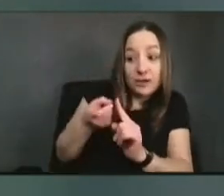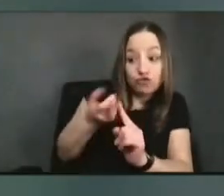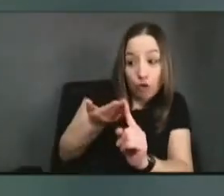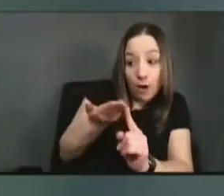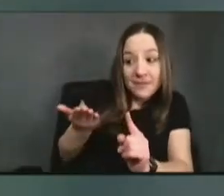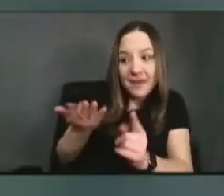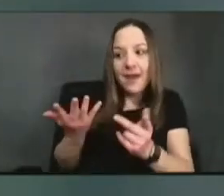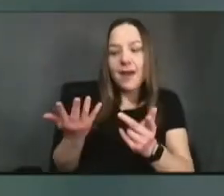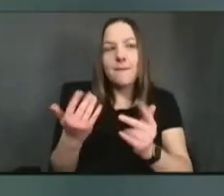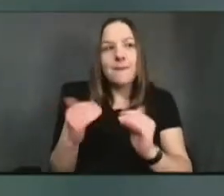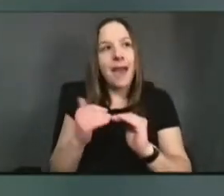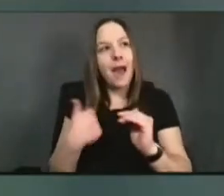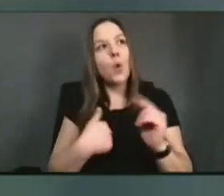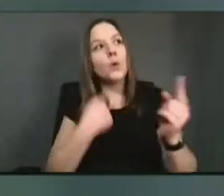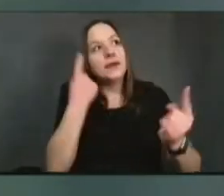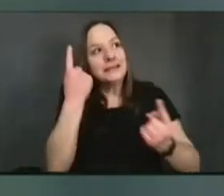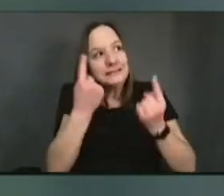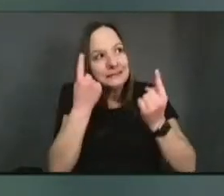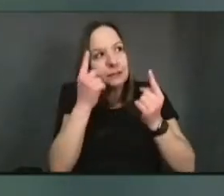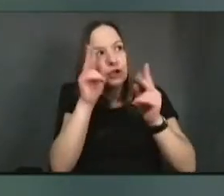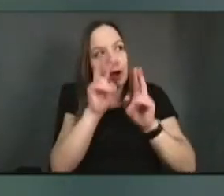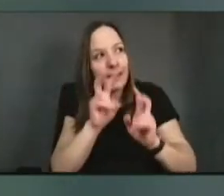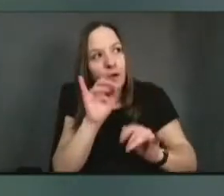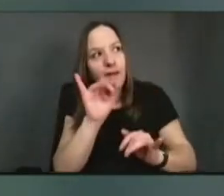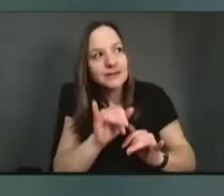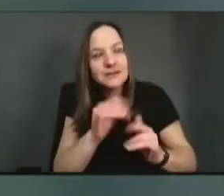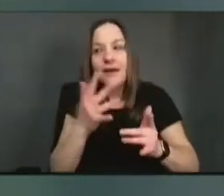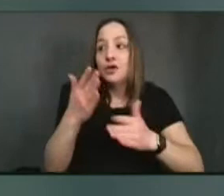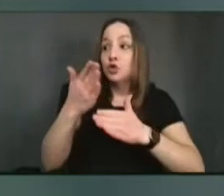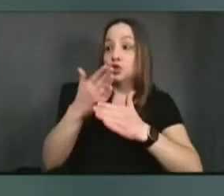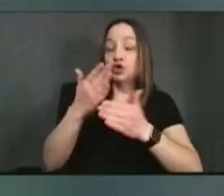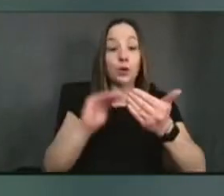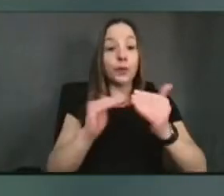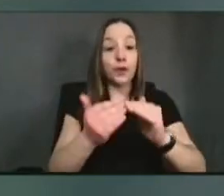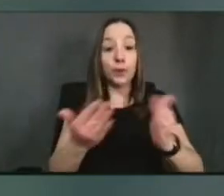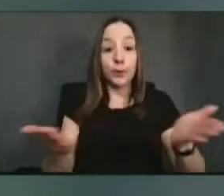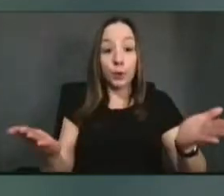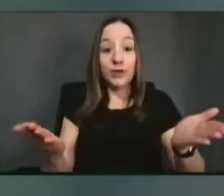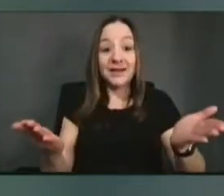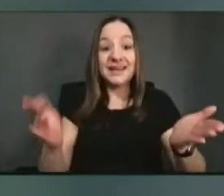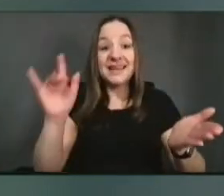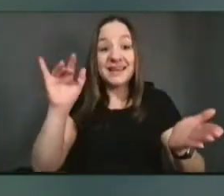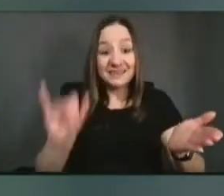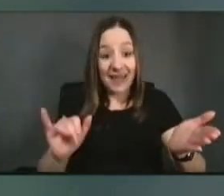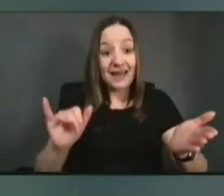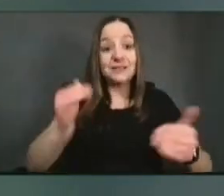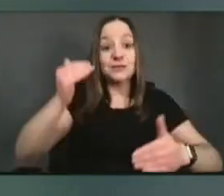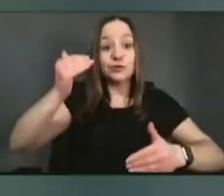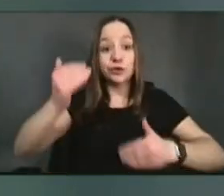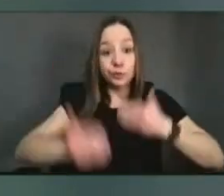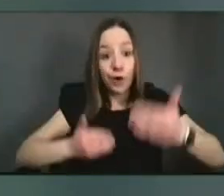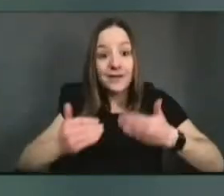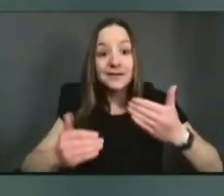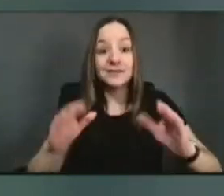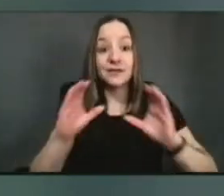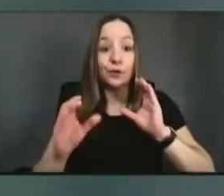from them and how all that has to be taken into consideration to then share with our community